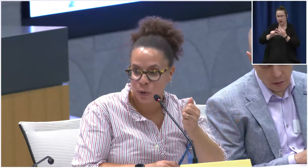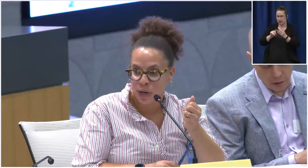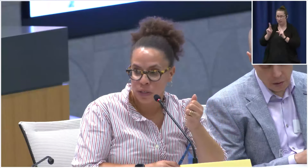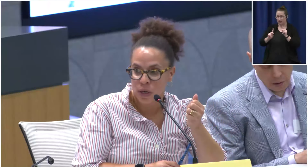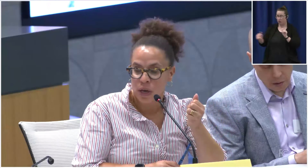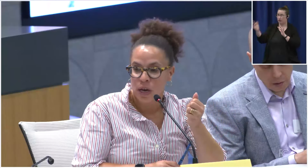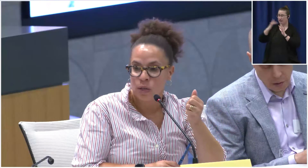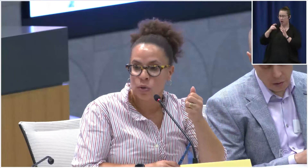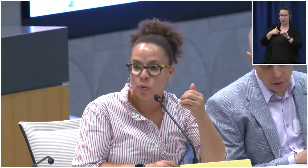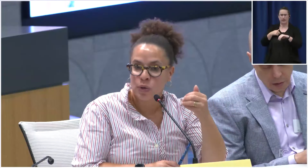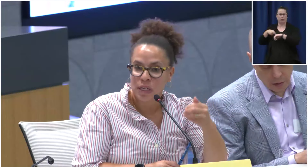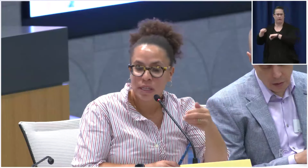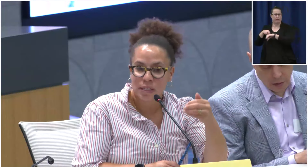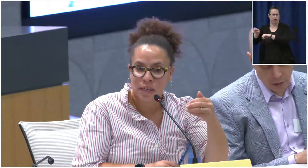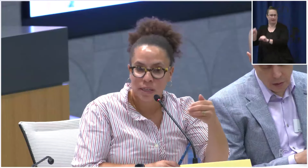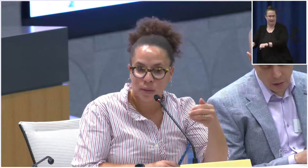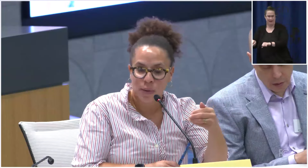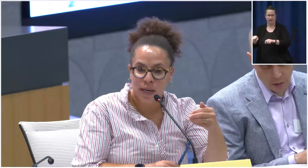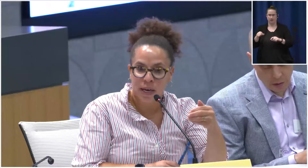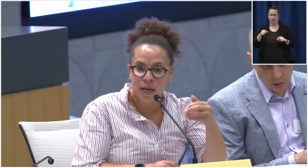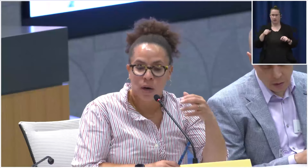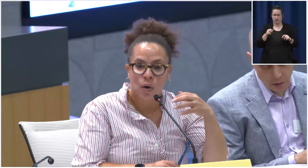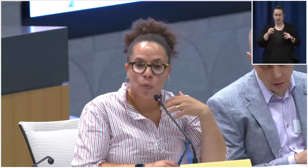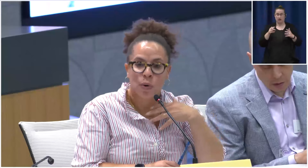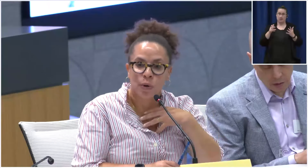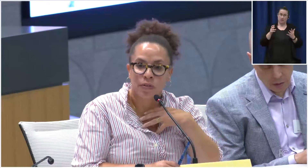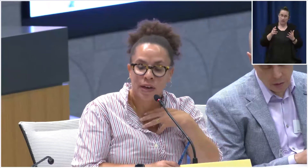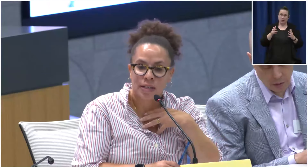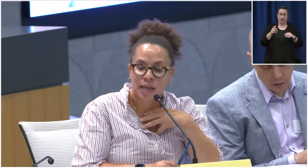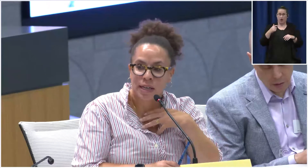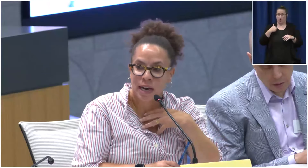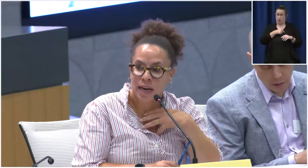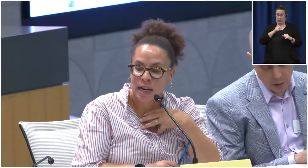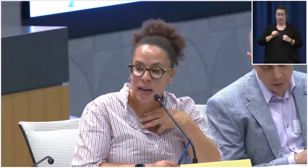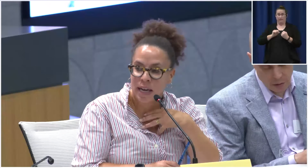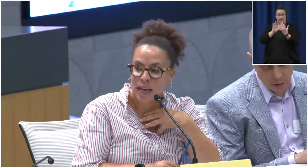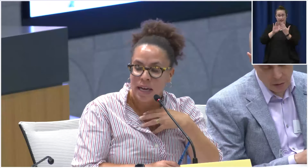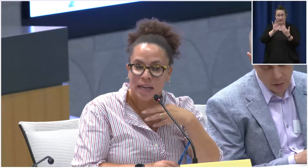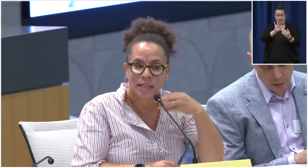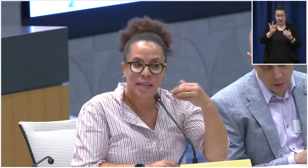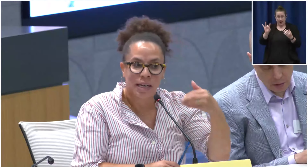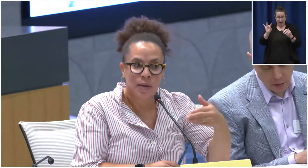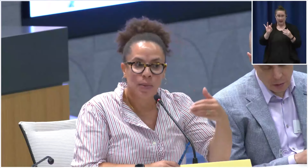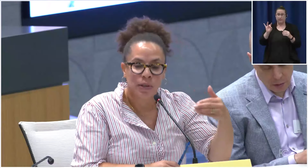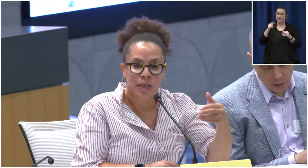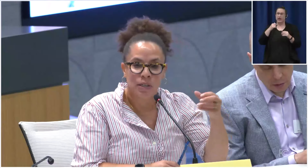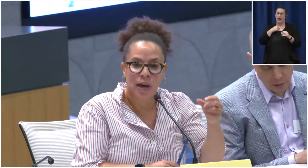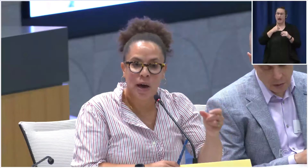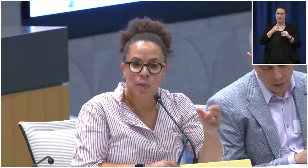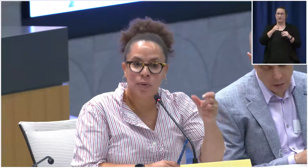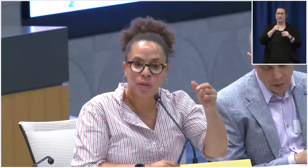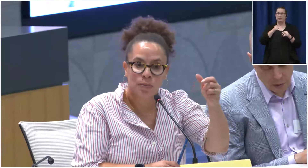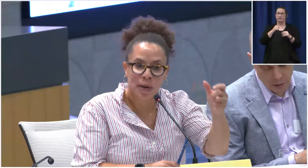I ASSUME OTHER FOLKS ON THE PANEL CAN SPEAK TO THIS BUT THERE IS A SIGNIFICANT DEARTH OF LOCAL RESOURCES